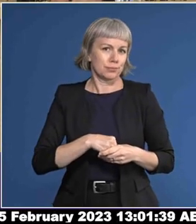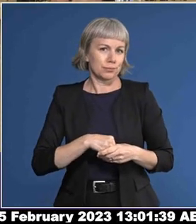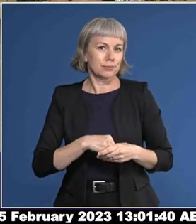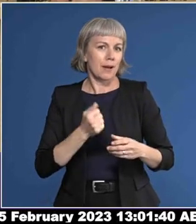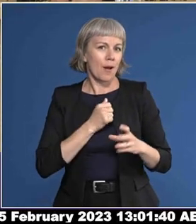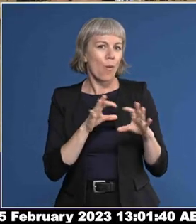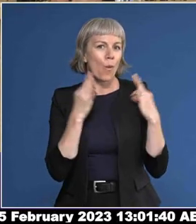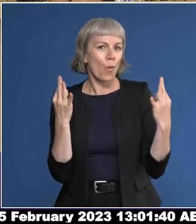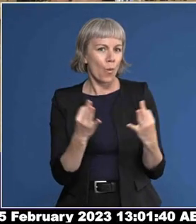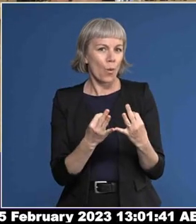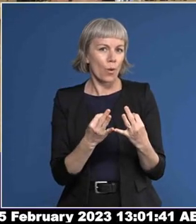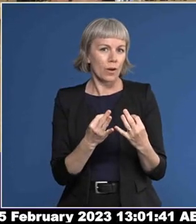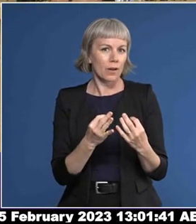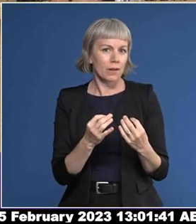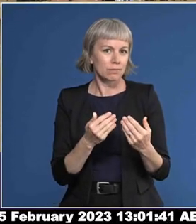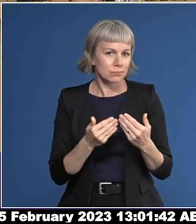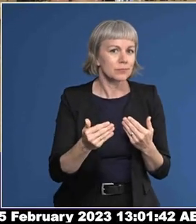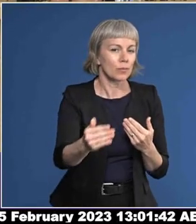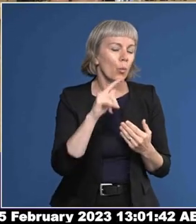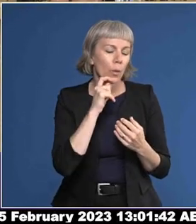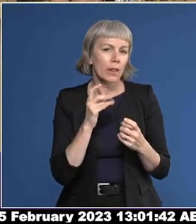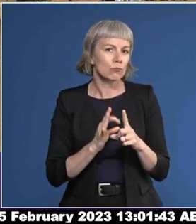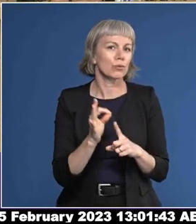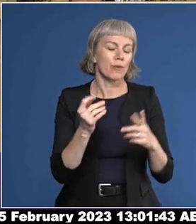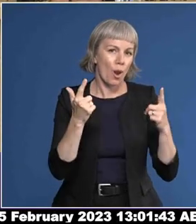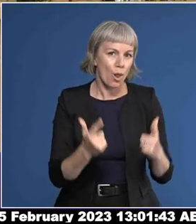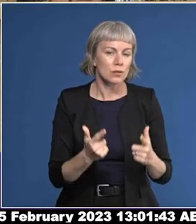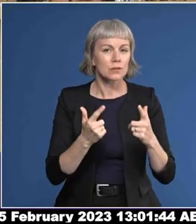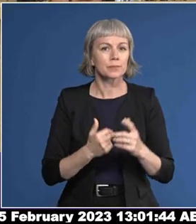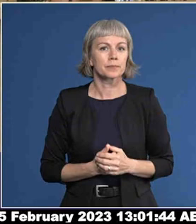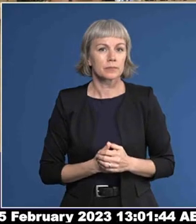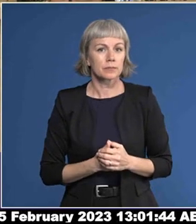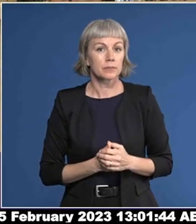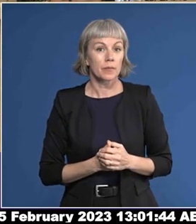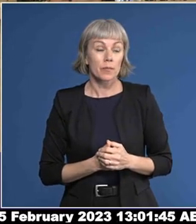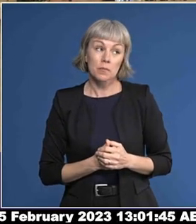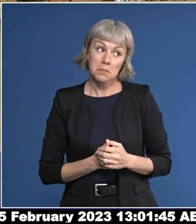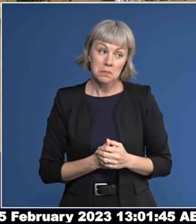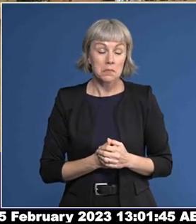I think the opportunity to explore quotas, which I know has been considered, I think is